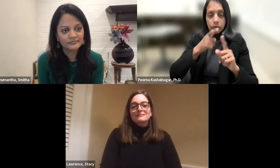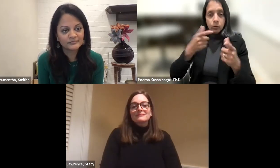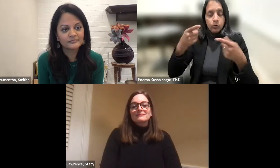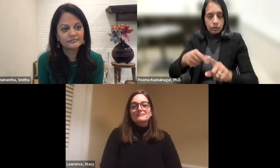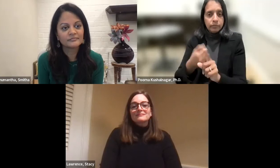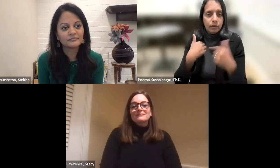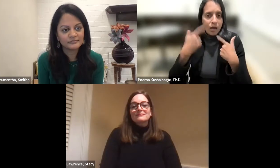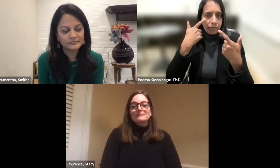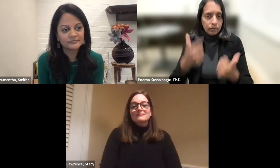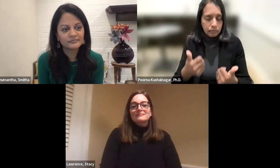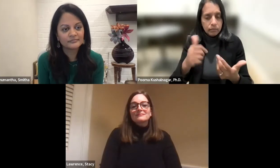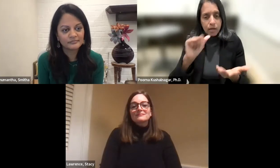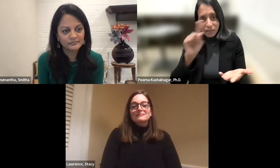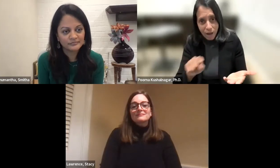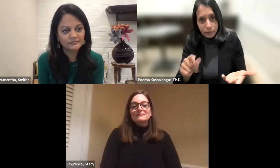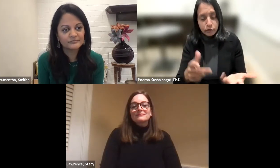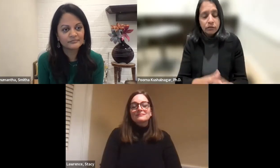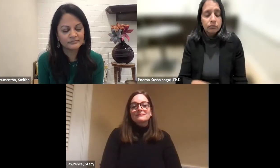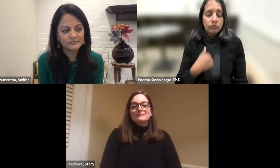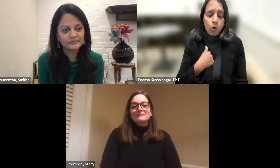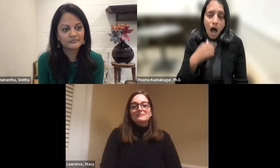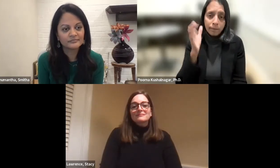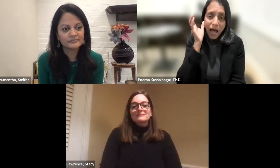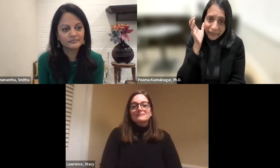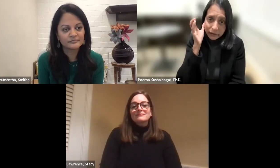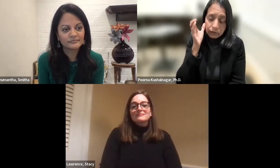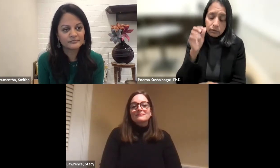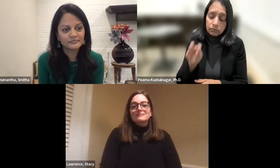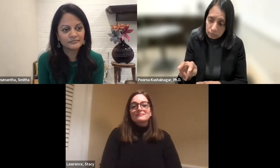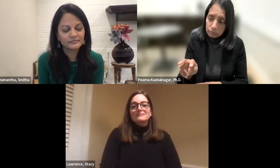of taking care of them-- whether it be a friend, a sibling, a parent--